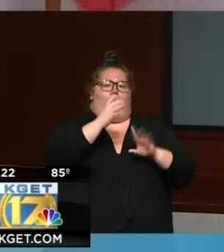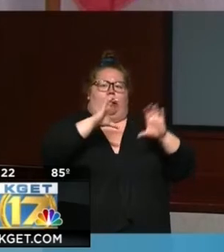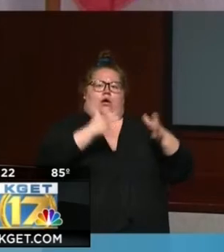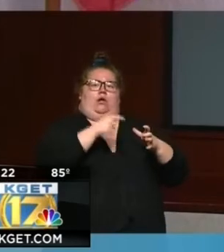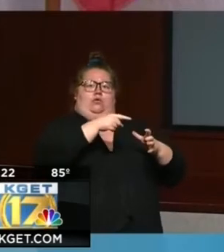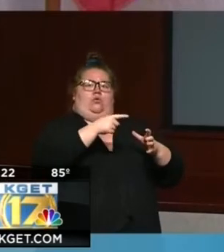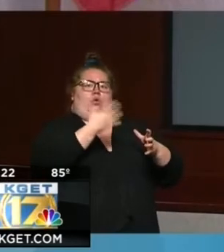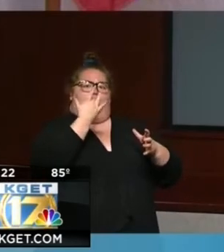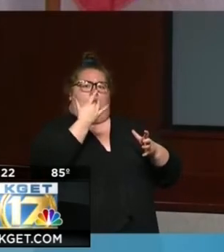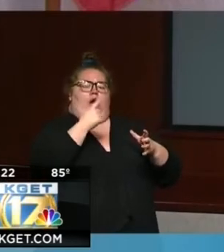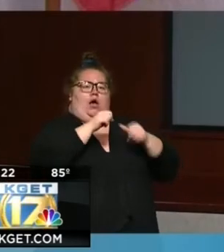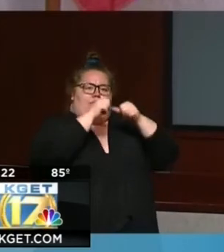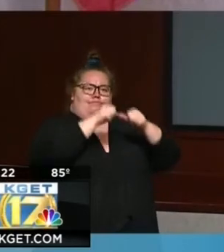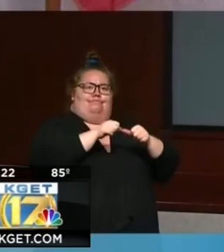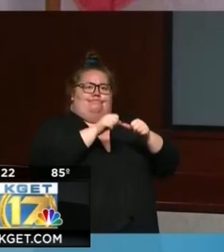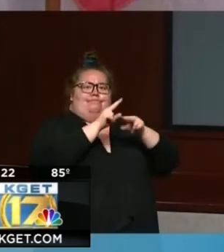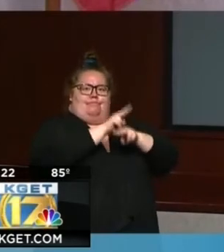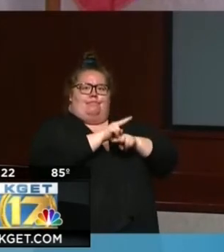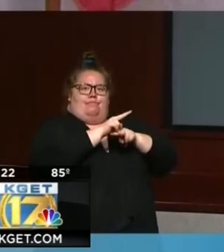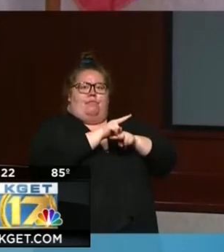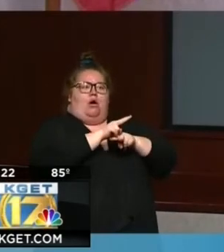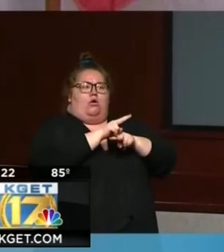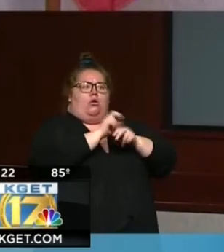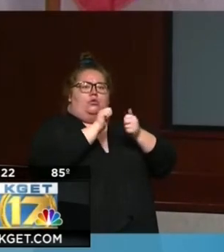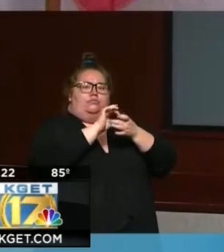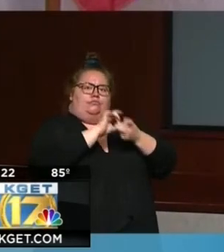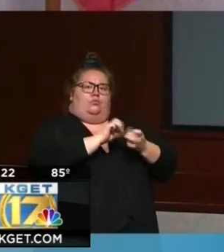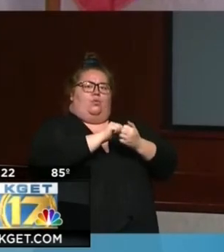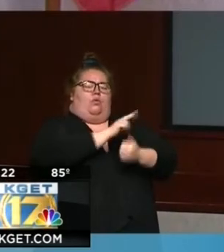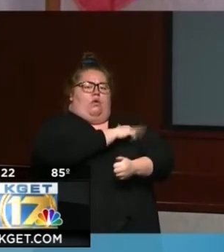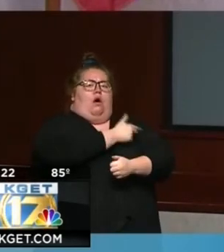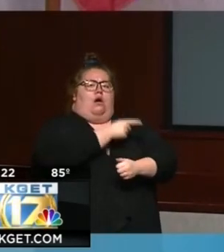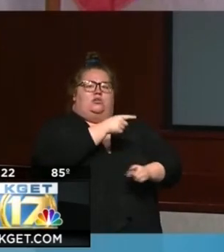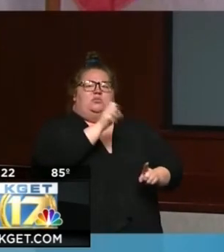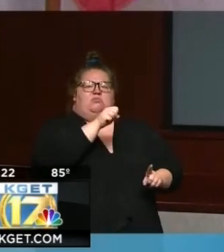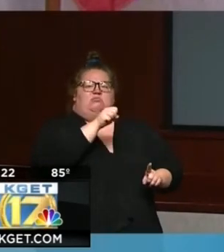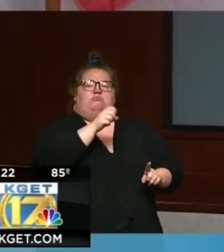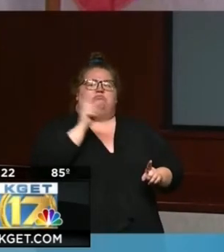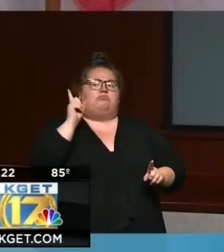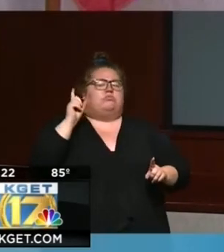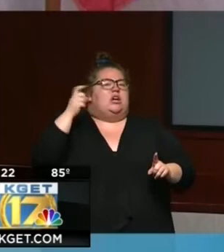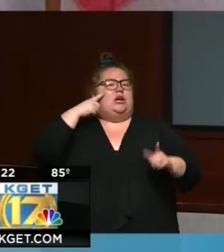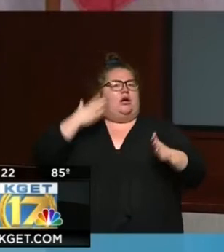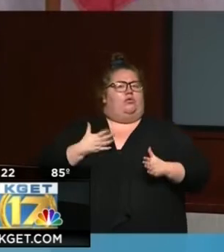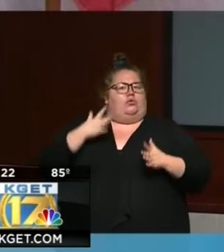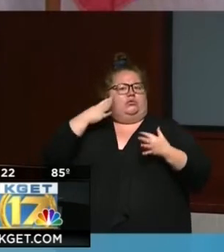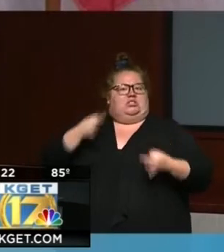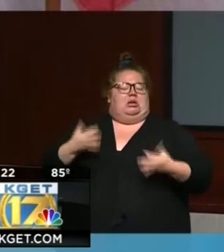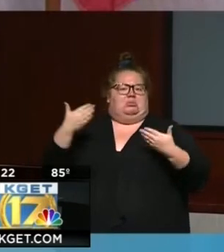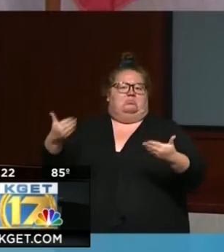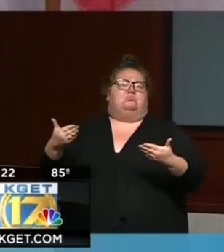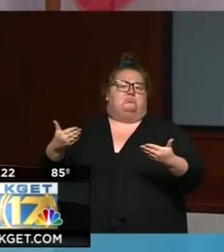HAVE BEEN OVER IN OTHER AREAS BUT, BUT WE ARE BACK UNDER. THAT IS REALLY THE CATEGORY KEEPING US ON THIS MONITORING